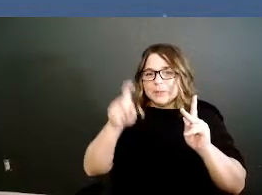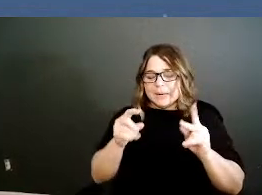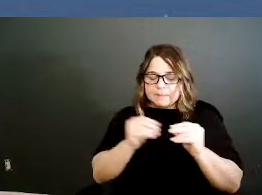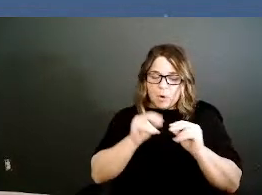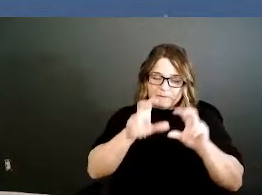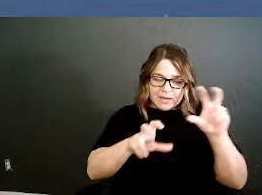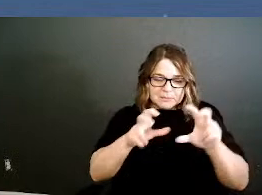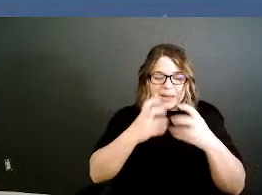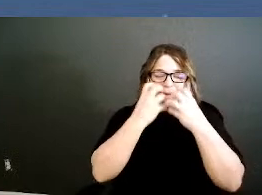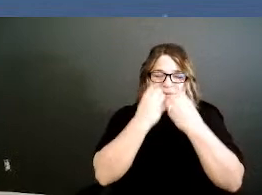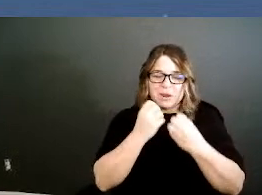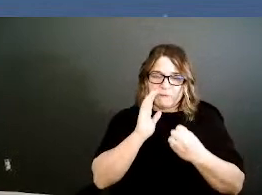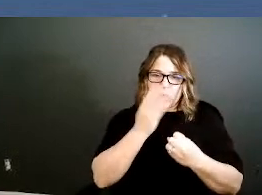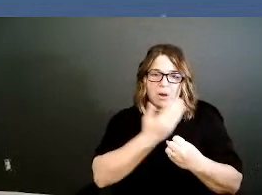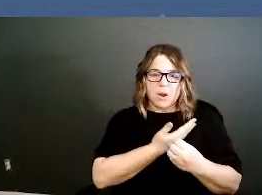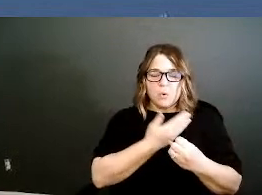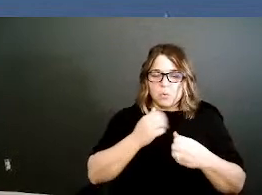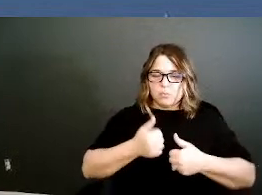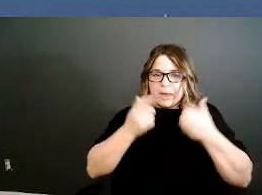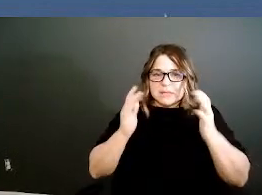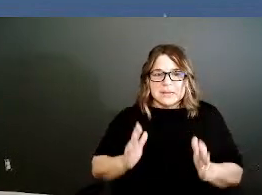WASN'T AWARE OF THE PROPOSED AMENDMENT FOR WORKERS